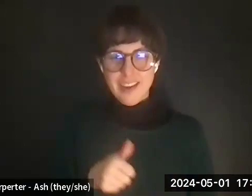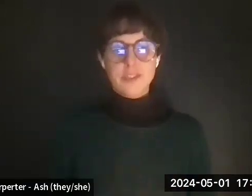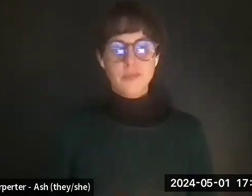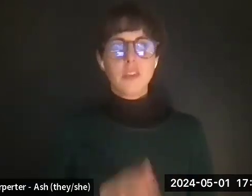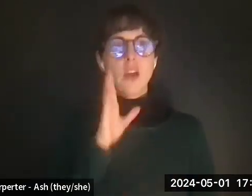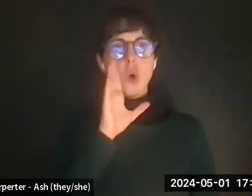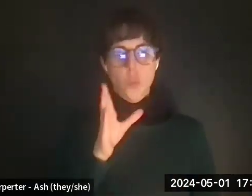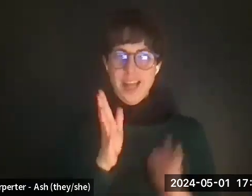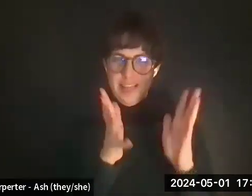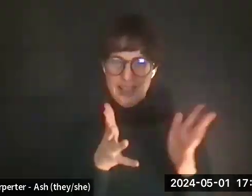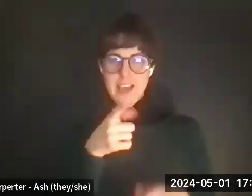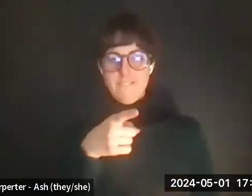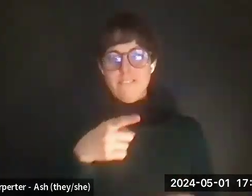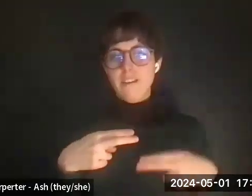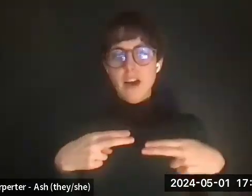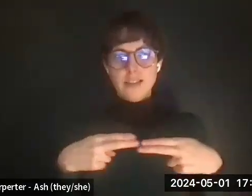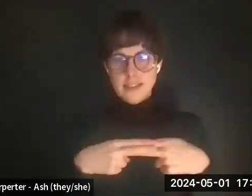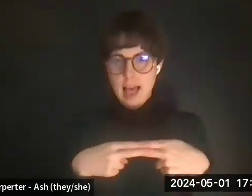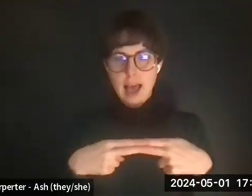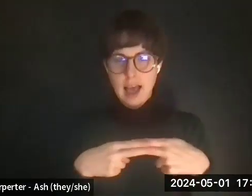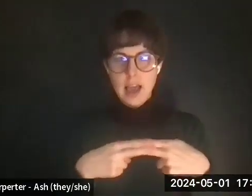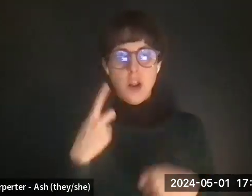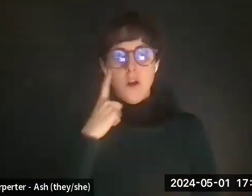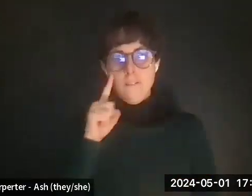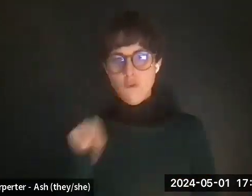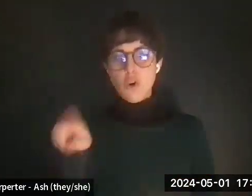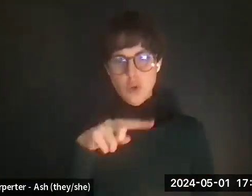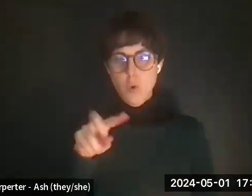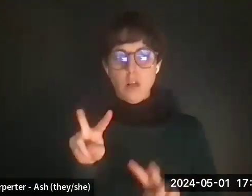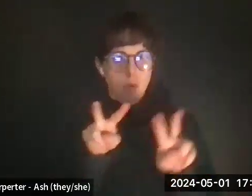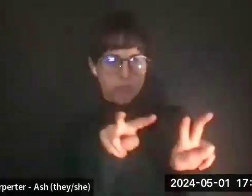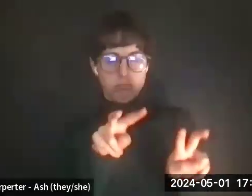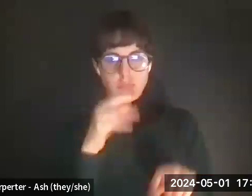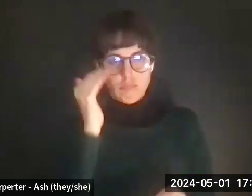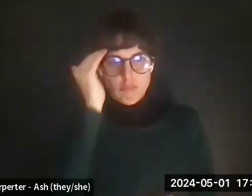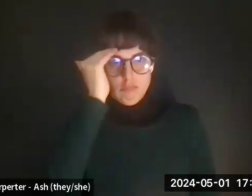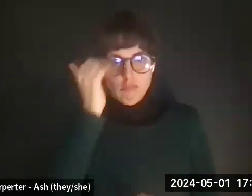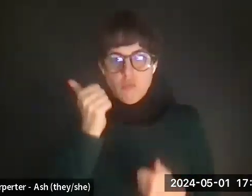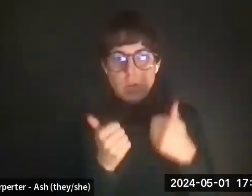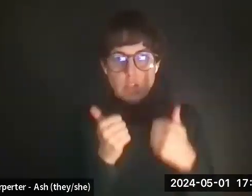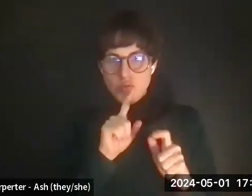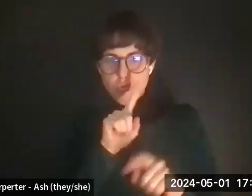for your, for you all to reference the guiding questions we have provided. Your comments do not have to be specific to one